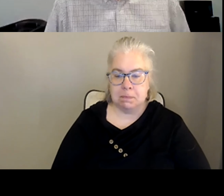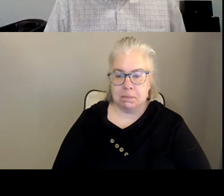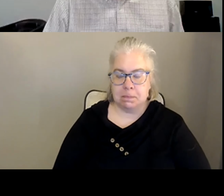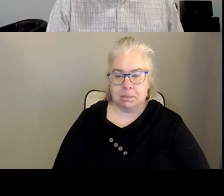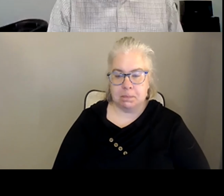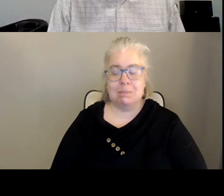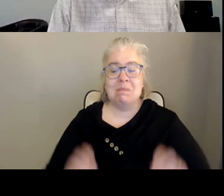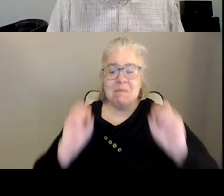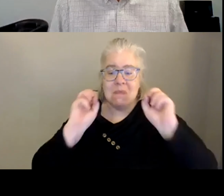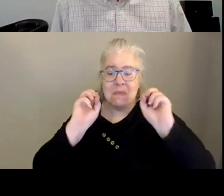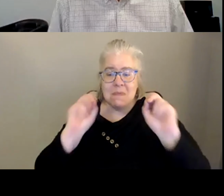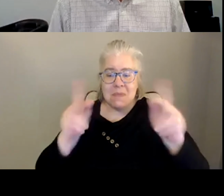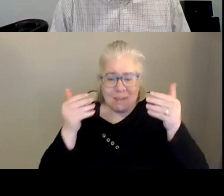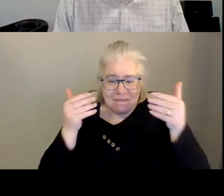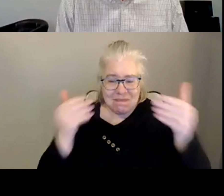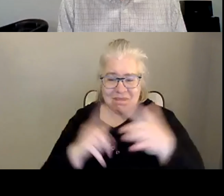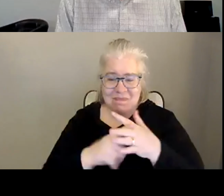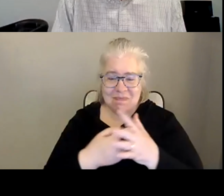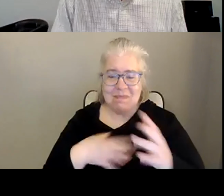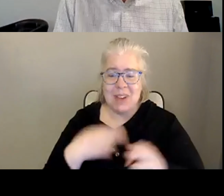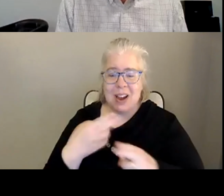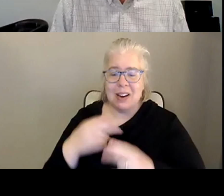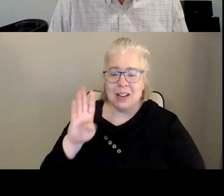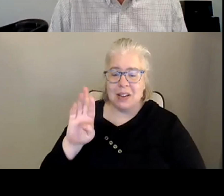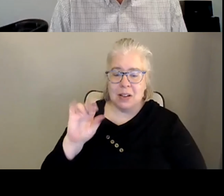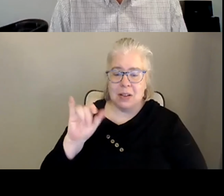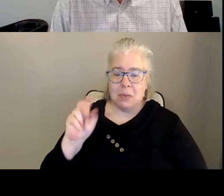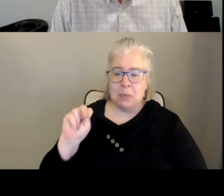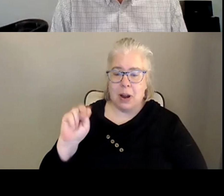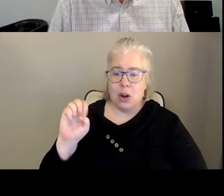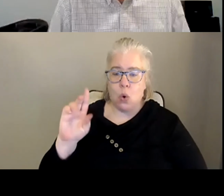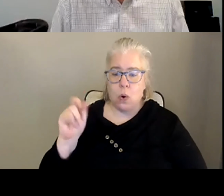Okay, why don't we go ahead and jump in. My name is Bryan Orander. I'm President of Charitable Advisors